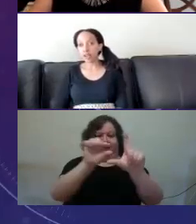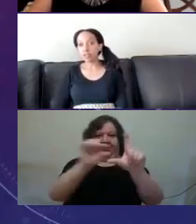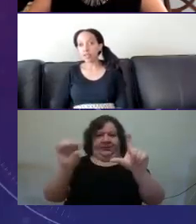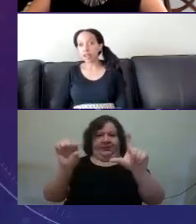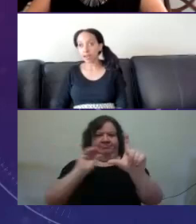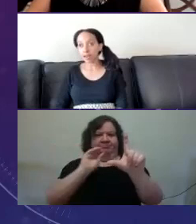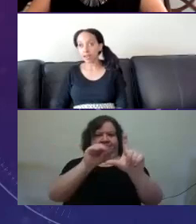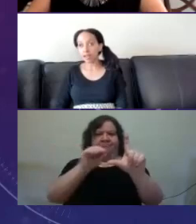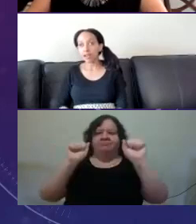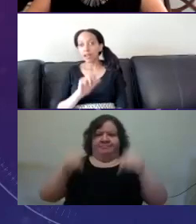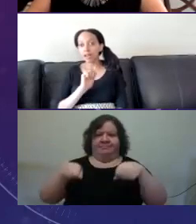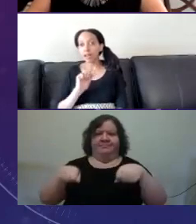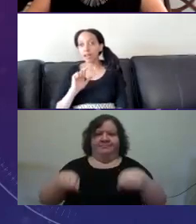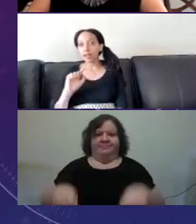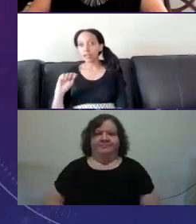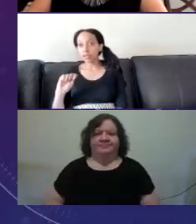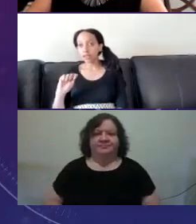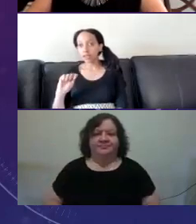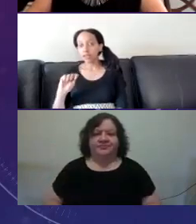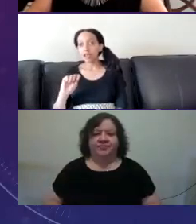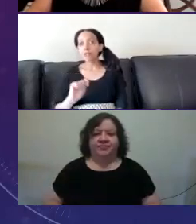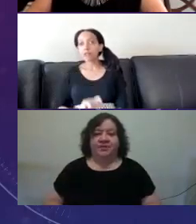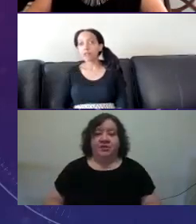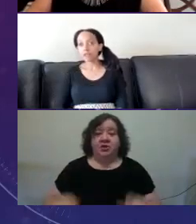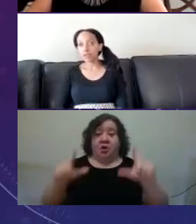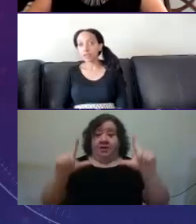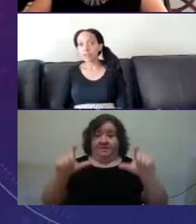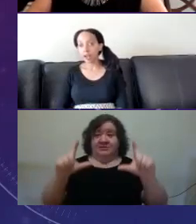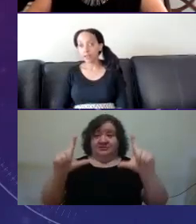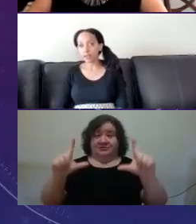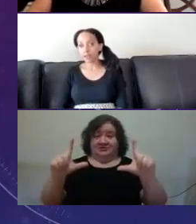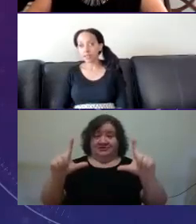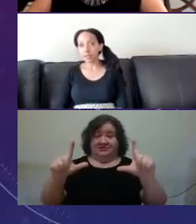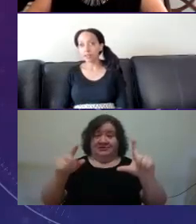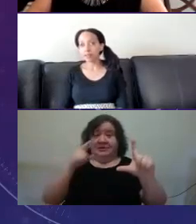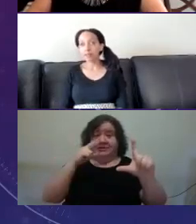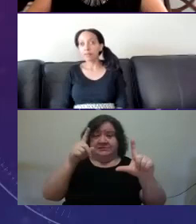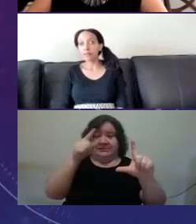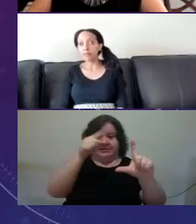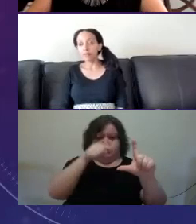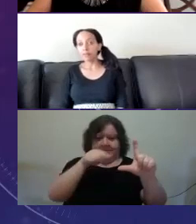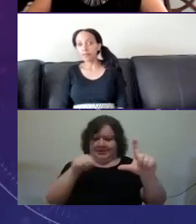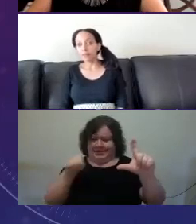been added alt is for alternative text I